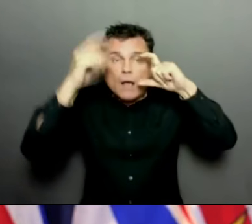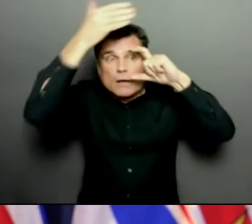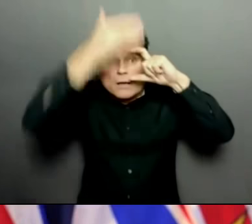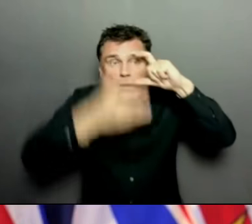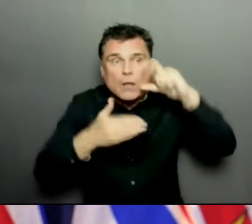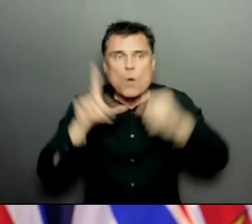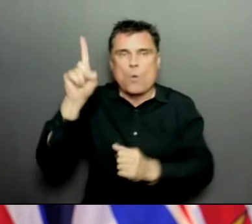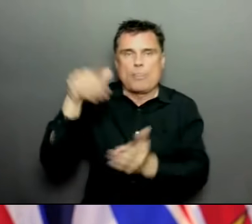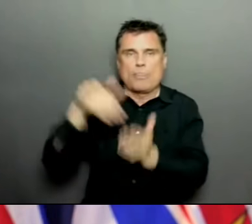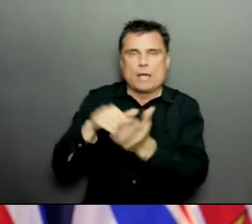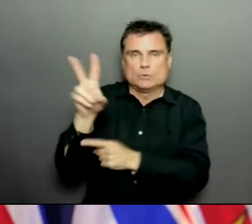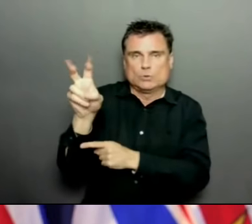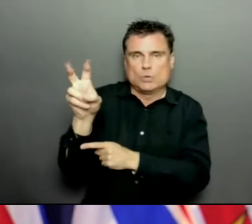g ow s ns